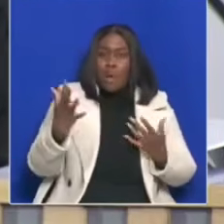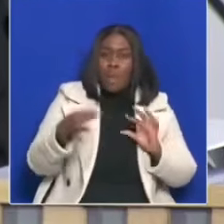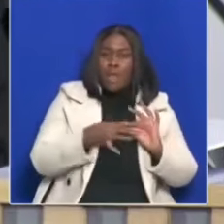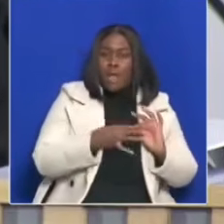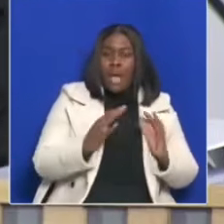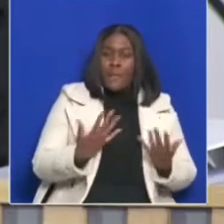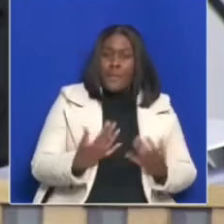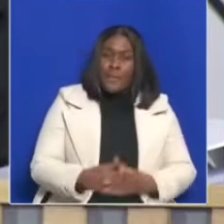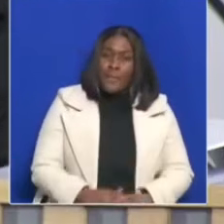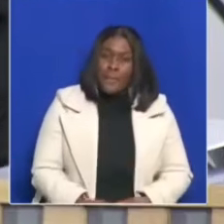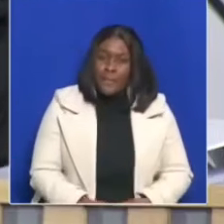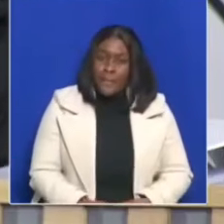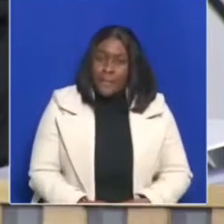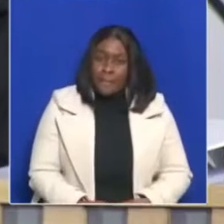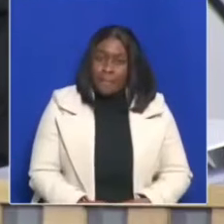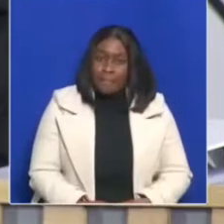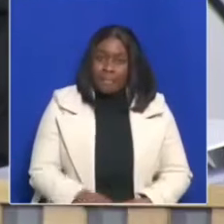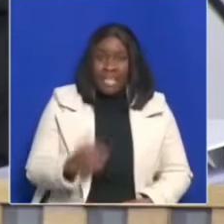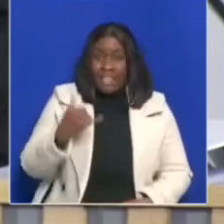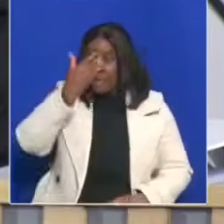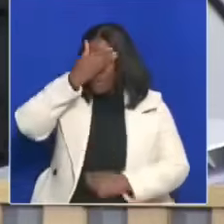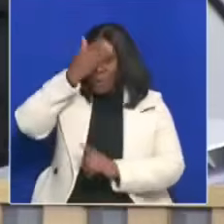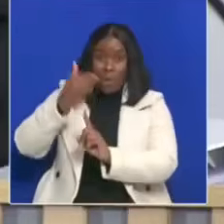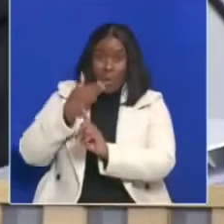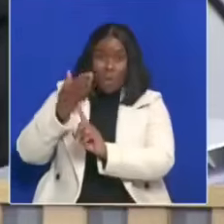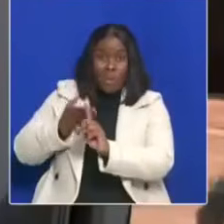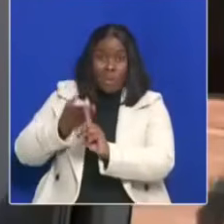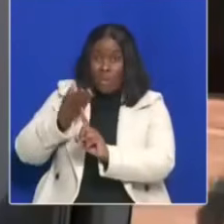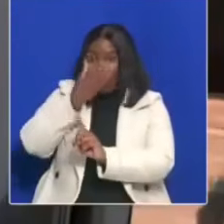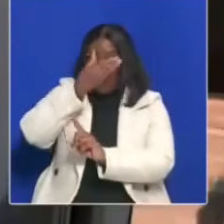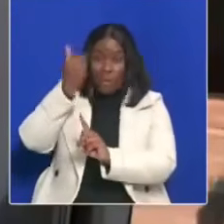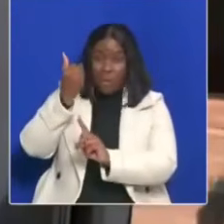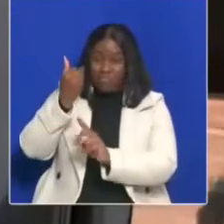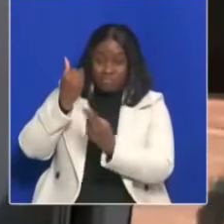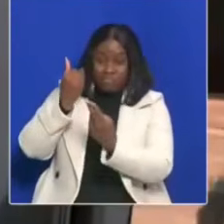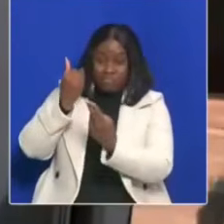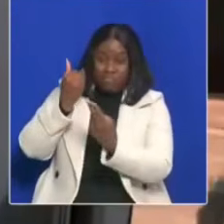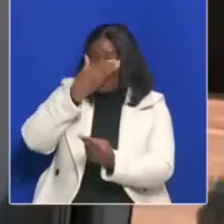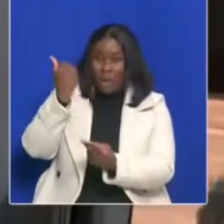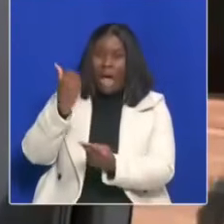If they are known then they in fact no no no I understand if they're unknown they can't be